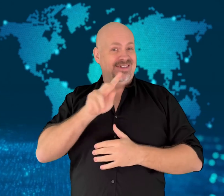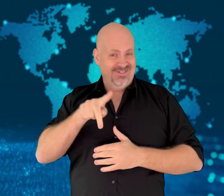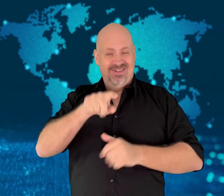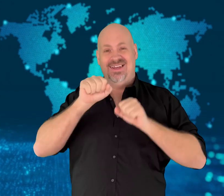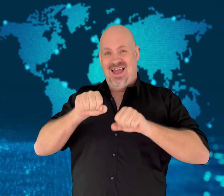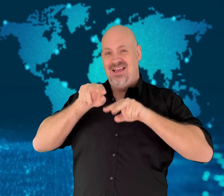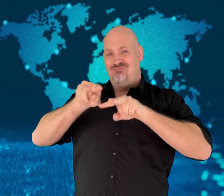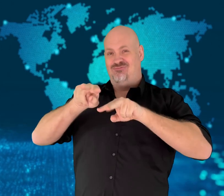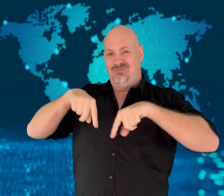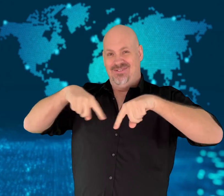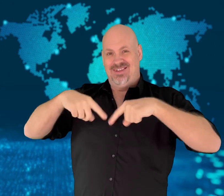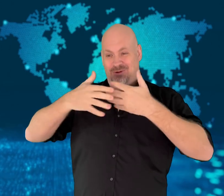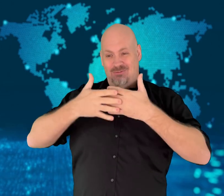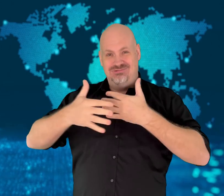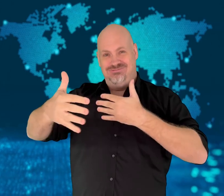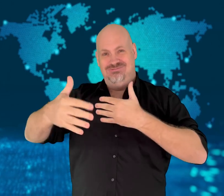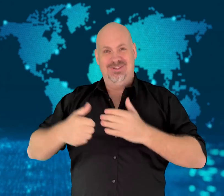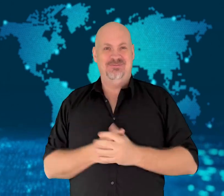to get new video updates!